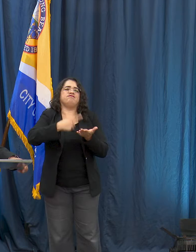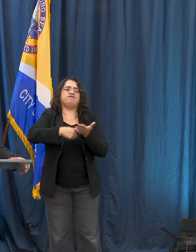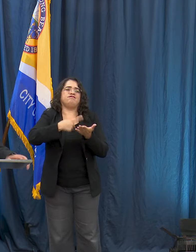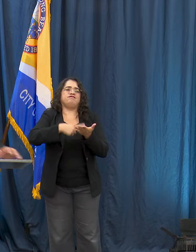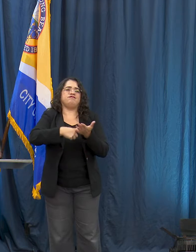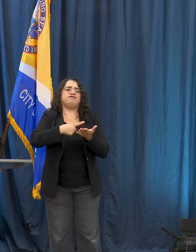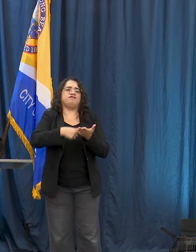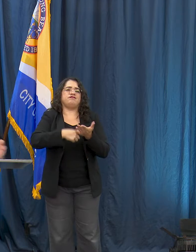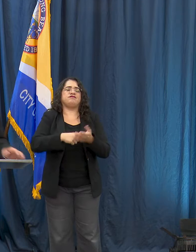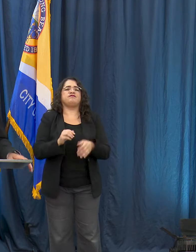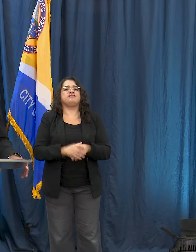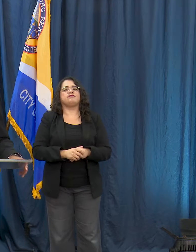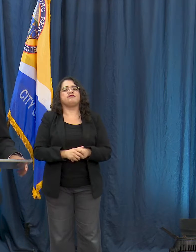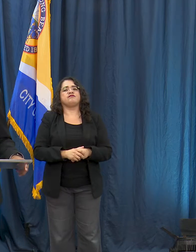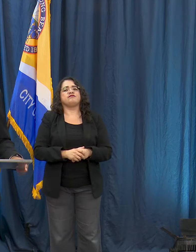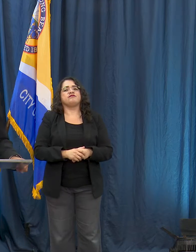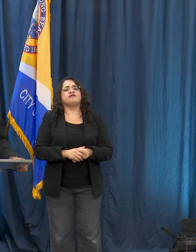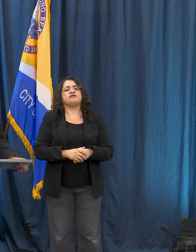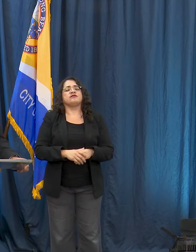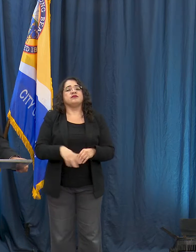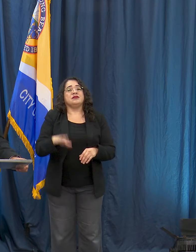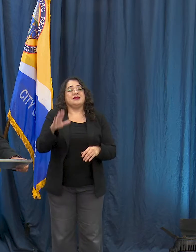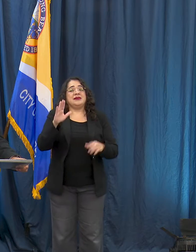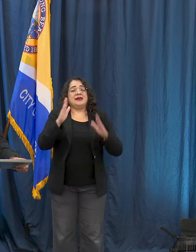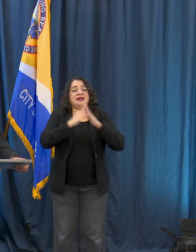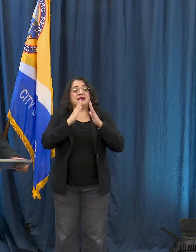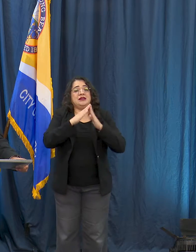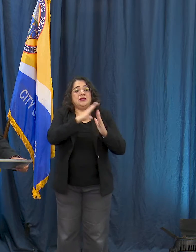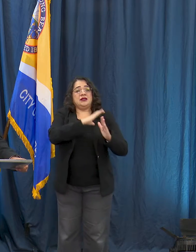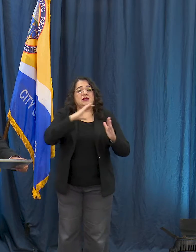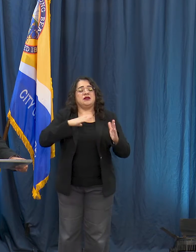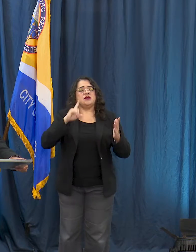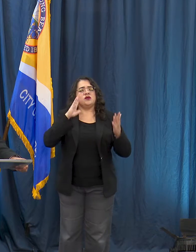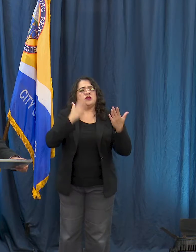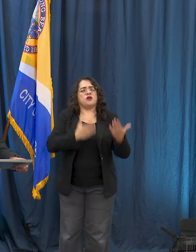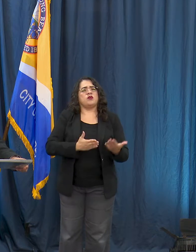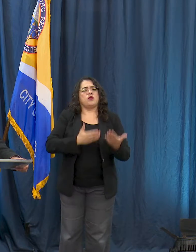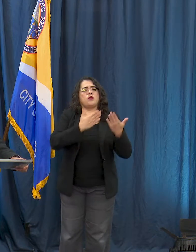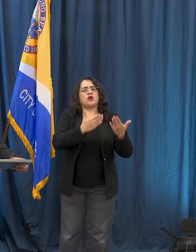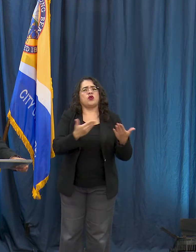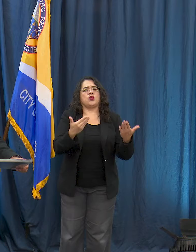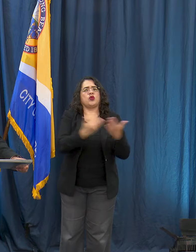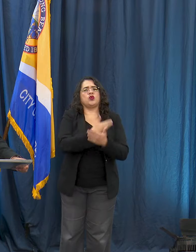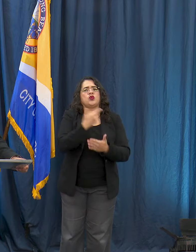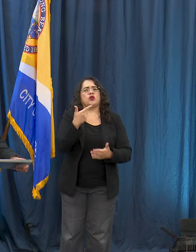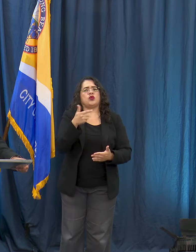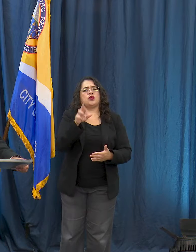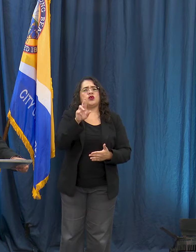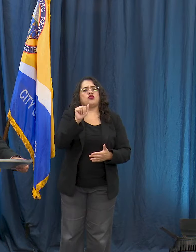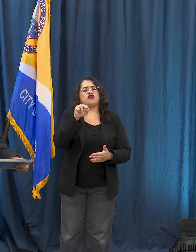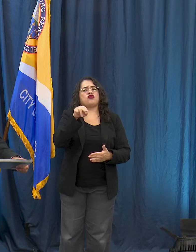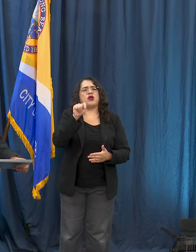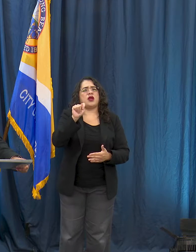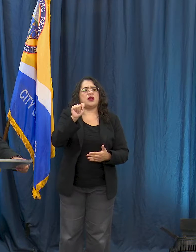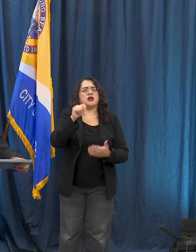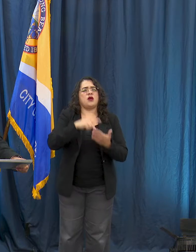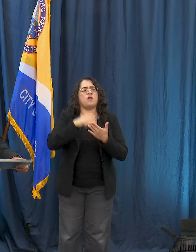I'm going to be presenting and proposing to the full city council a new grant program, a rebuild Long Beach grant program